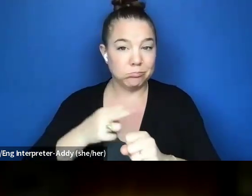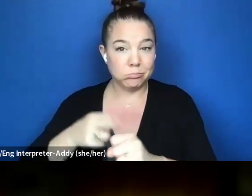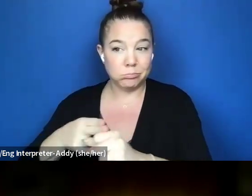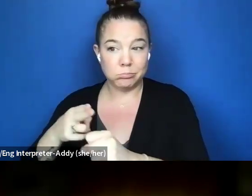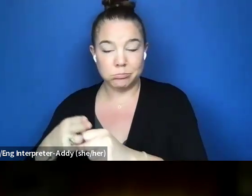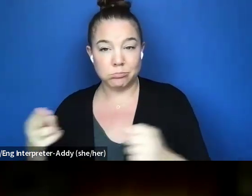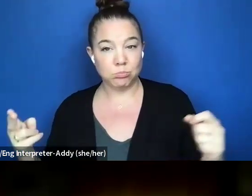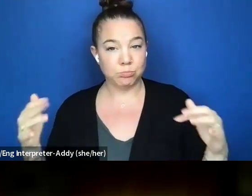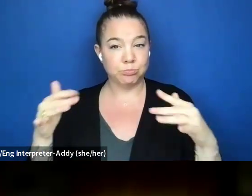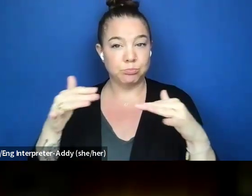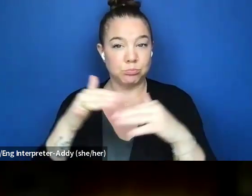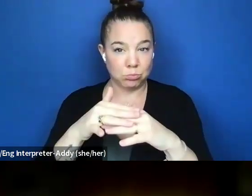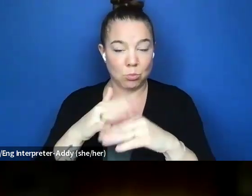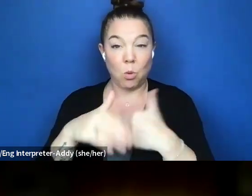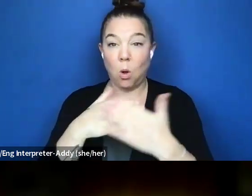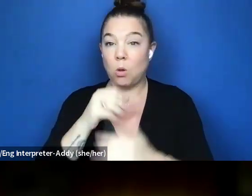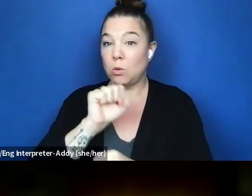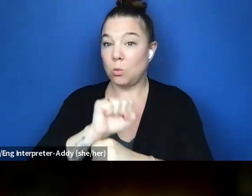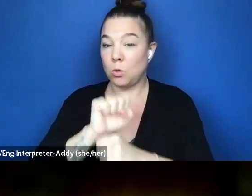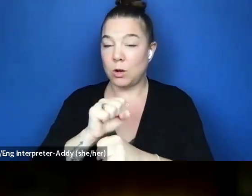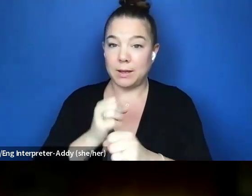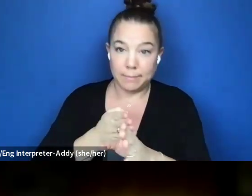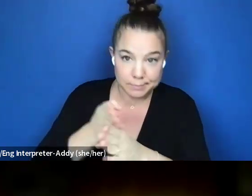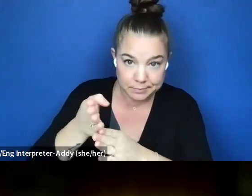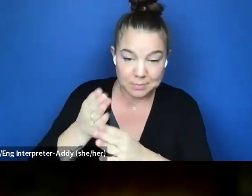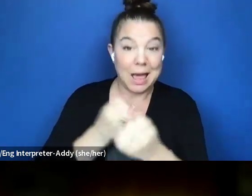Elissa w/ APRIL: working in and advocating for